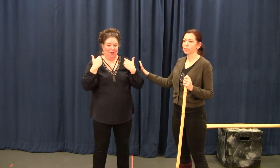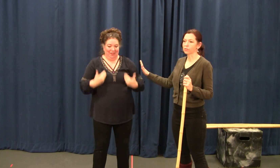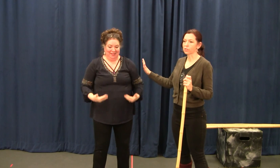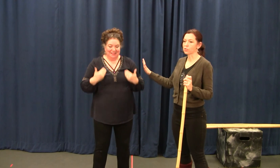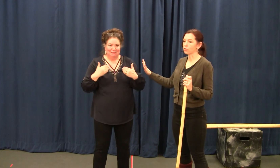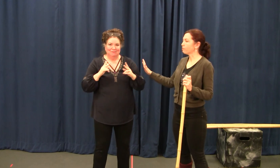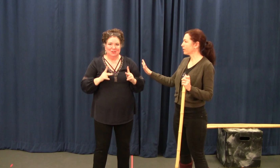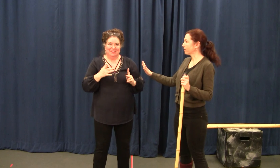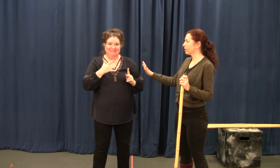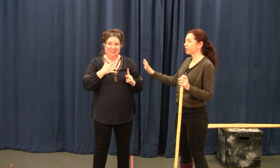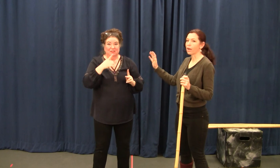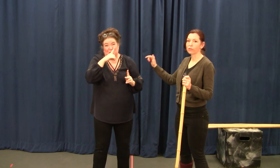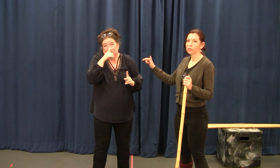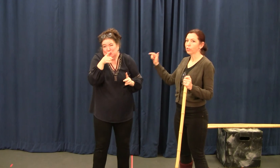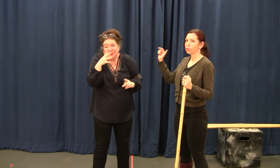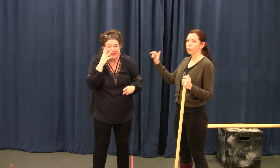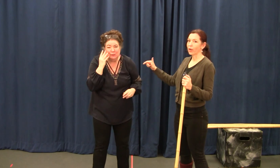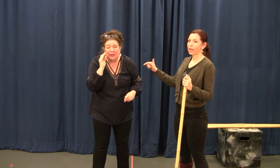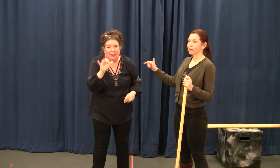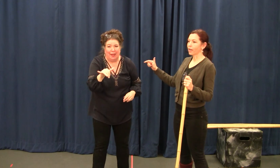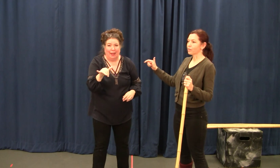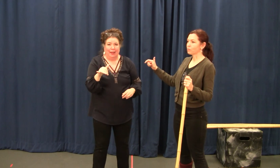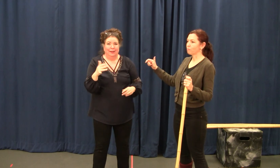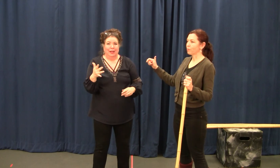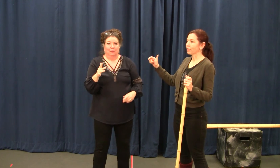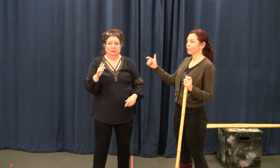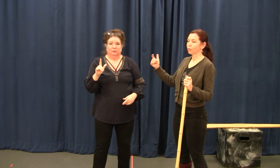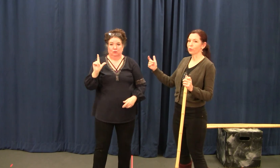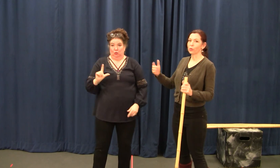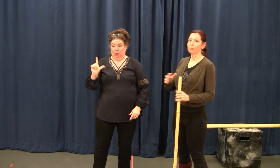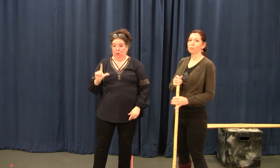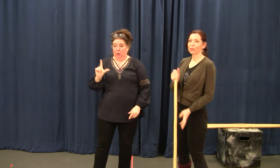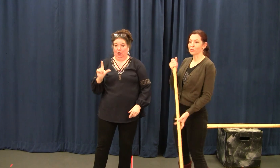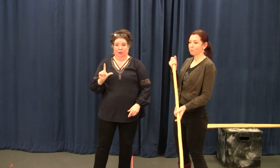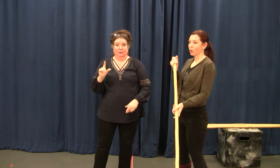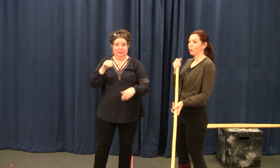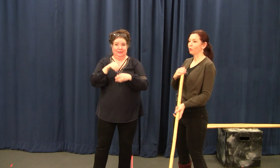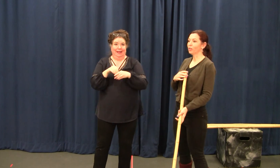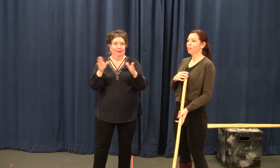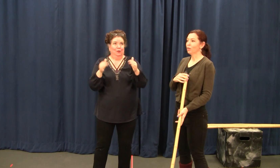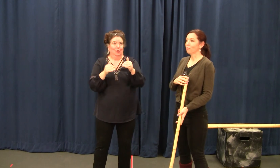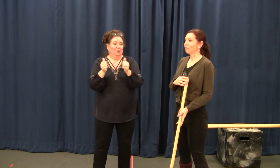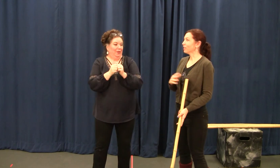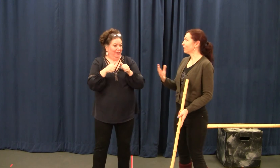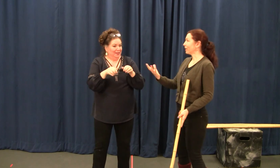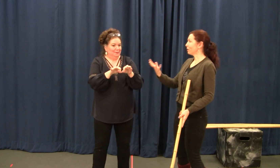feels because you've been there. Now Luane has been in the room with this pole feeling